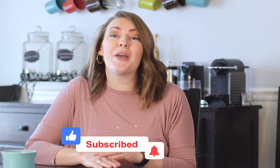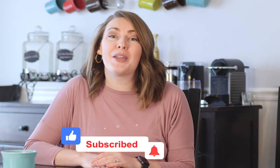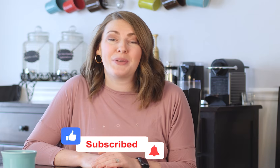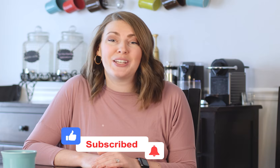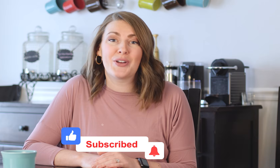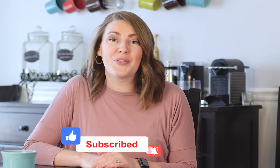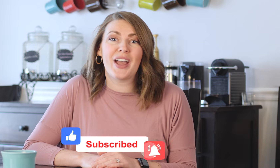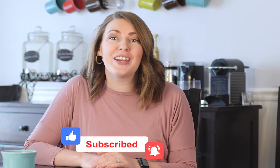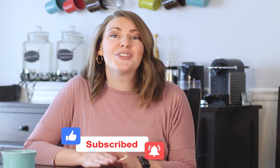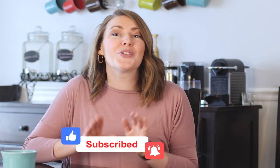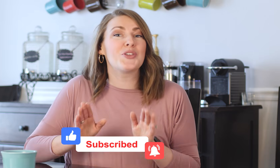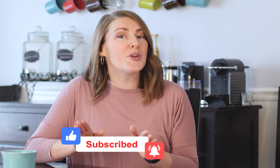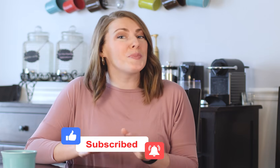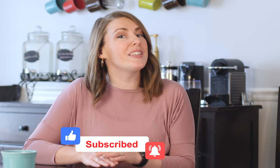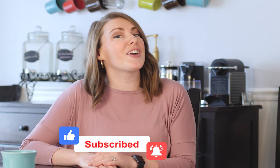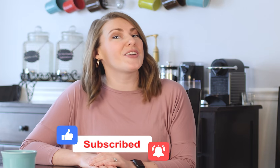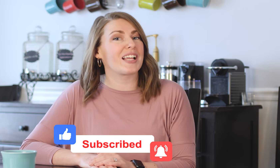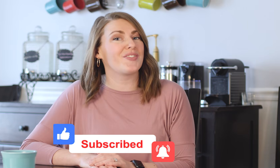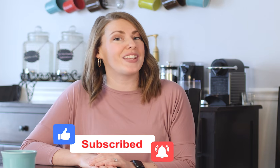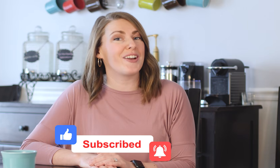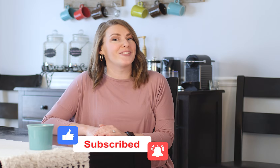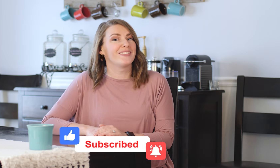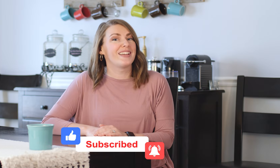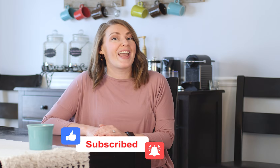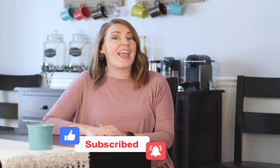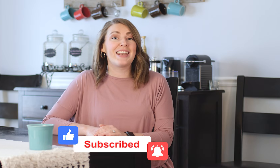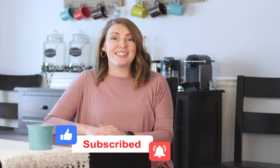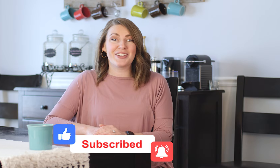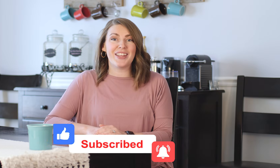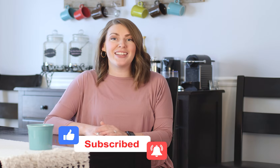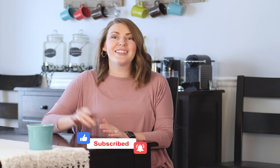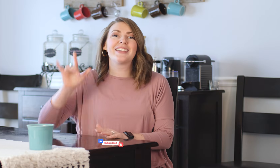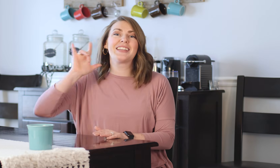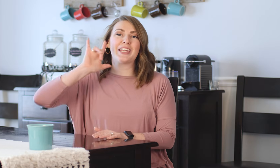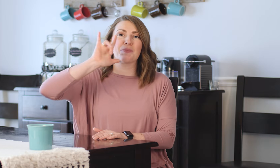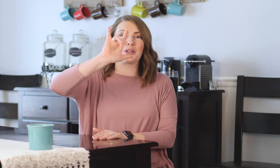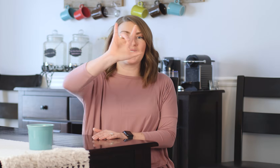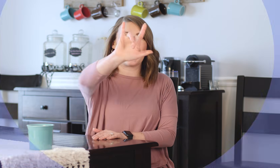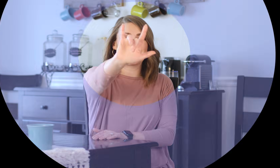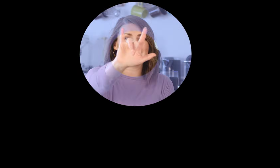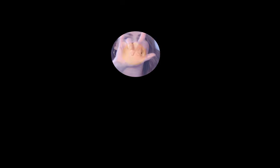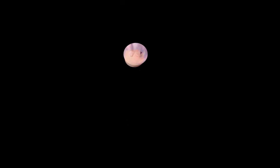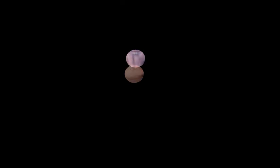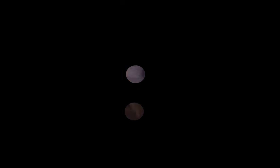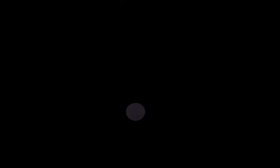and be notified so you don't miss our next video, and until then keep learning how to sign.